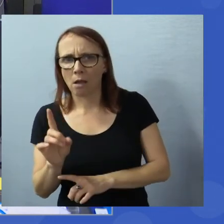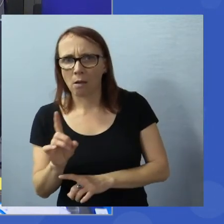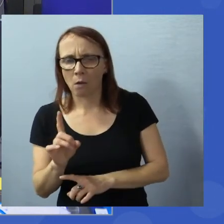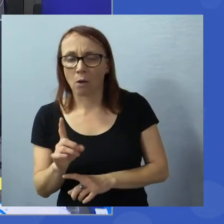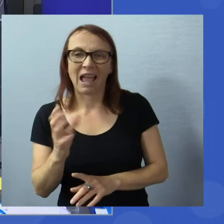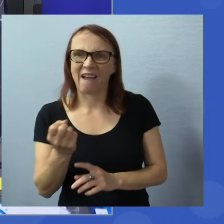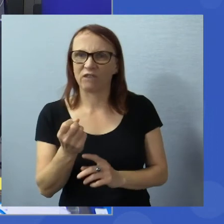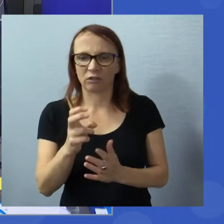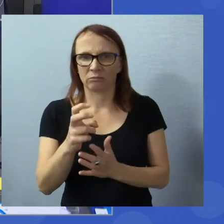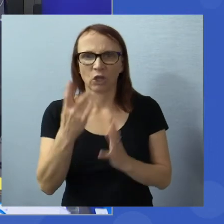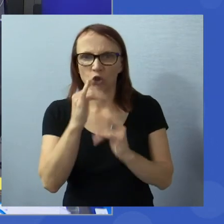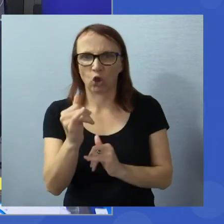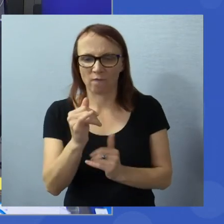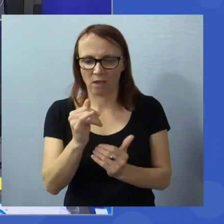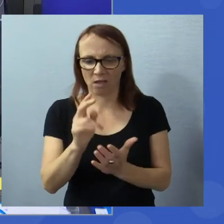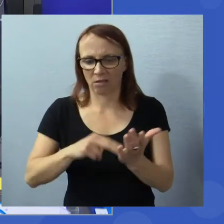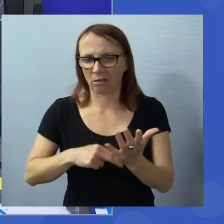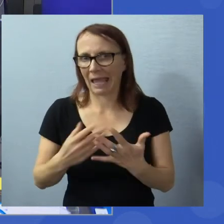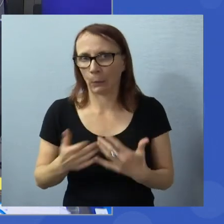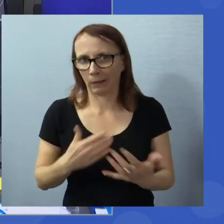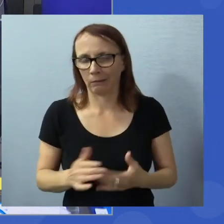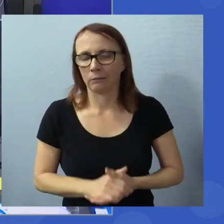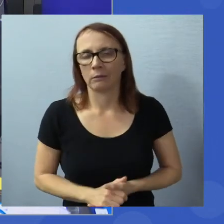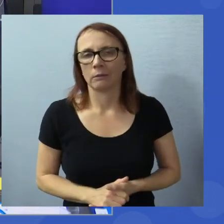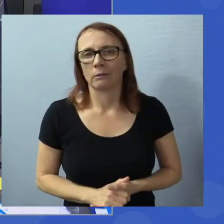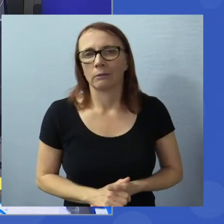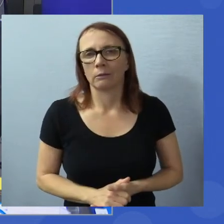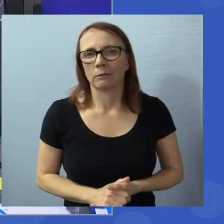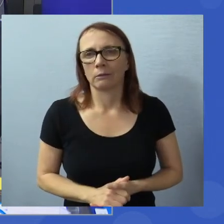ports and so on to catch a lot of that as well just a few things to invite you